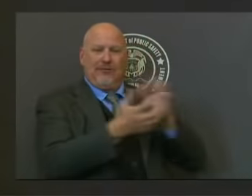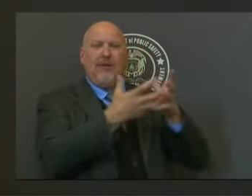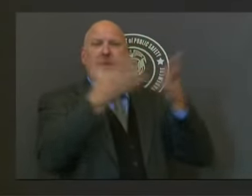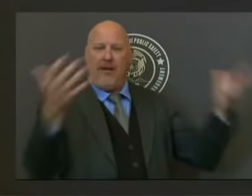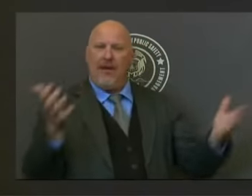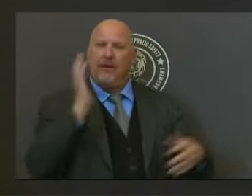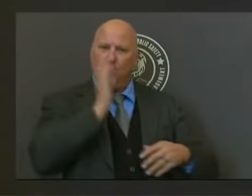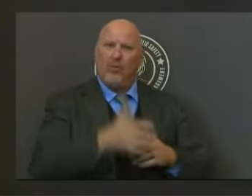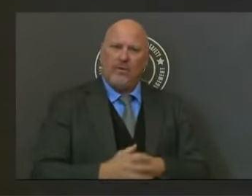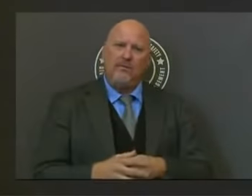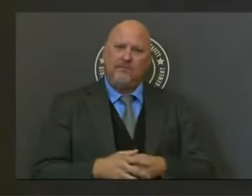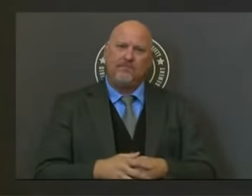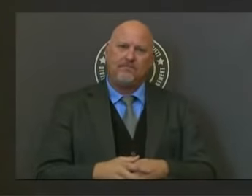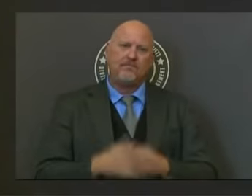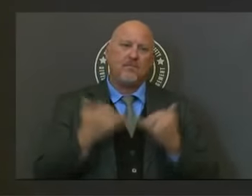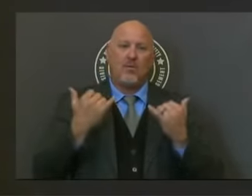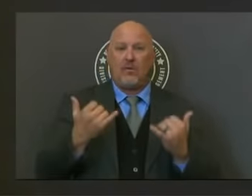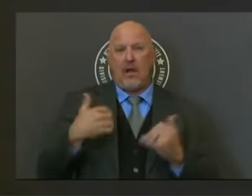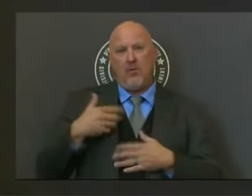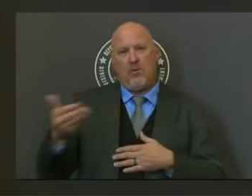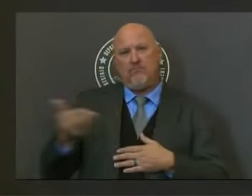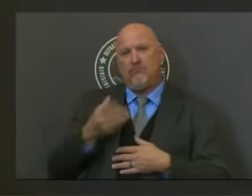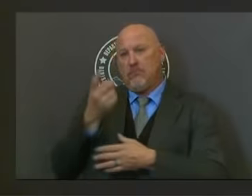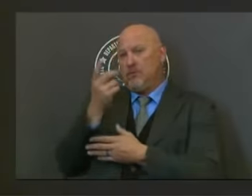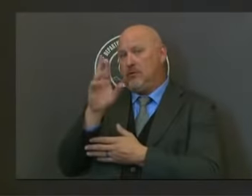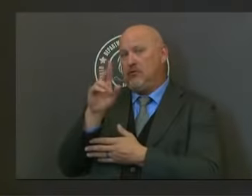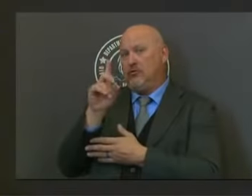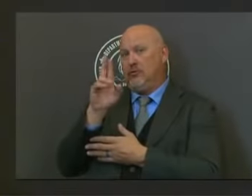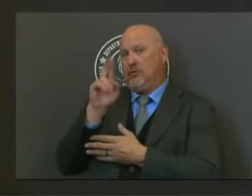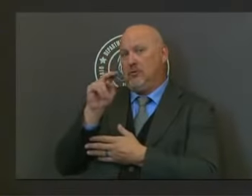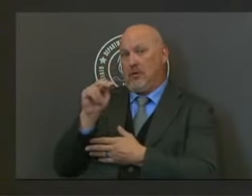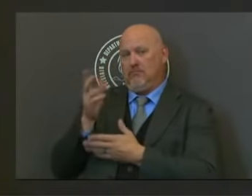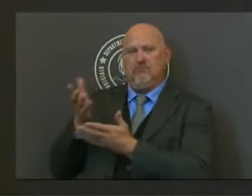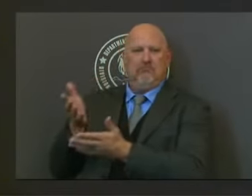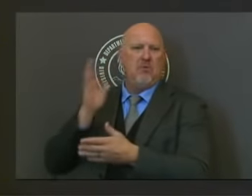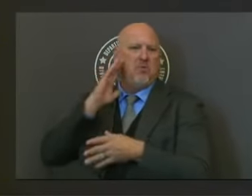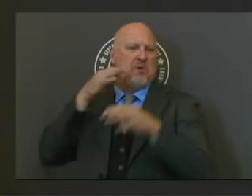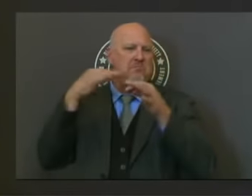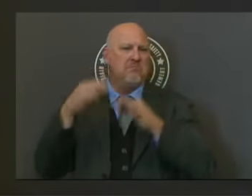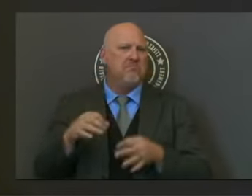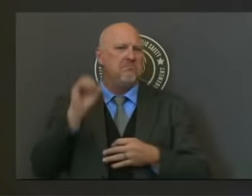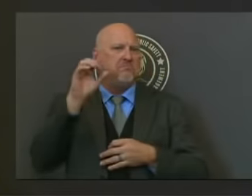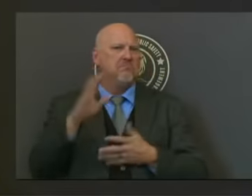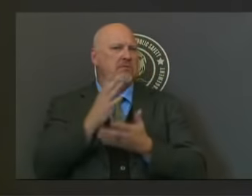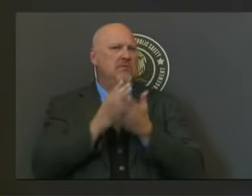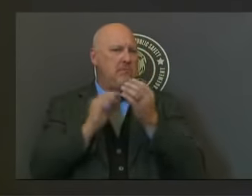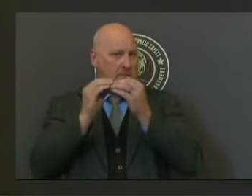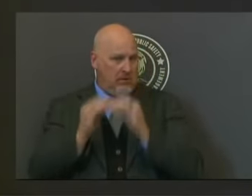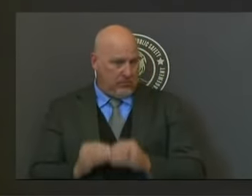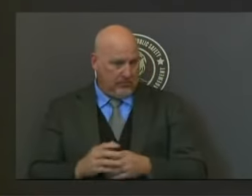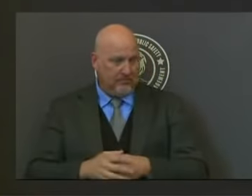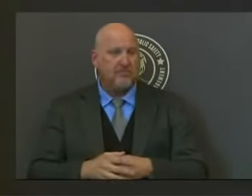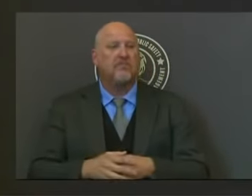our new case counts after that directorates Saunders director